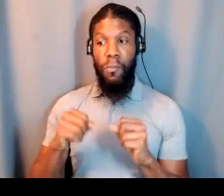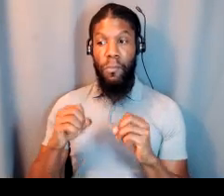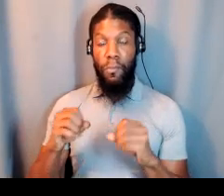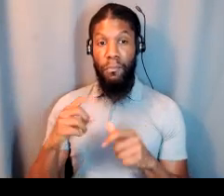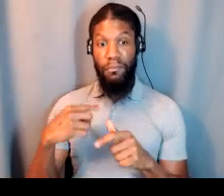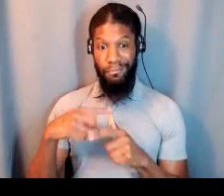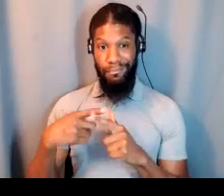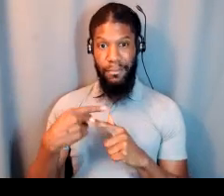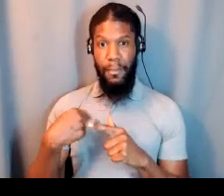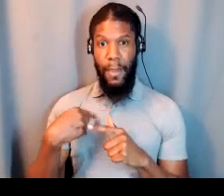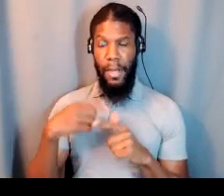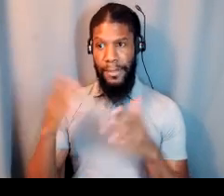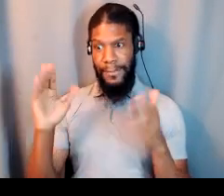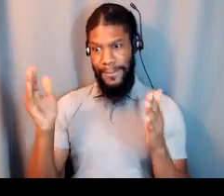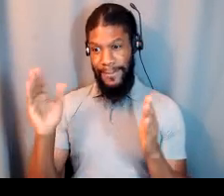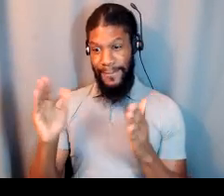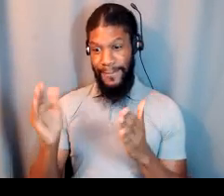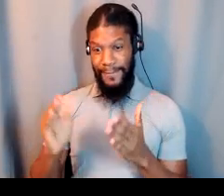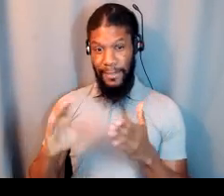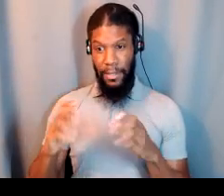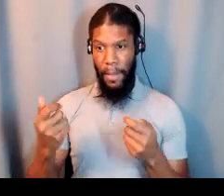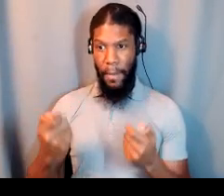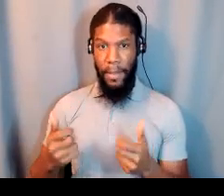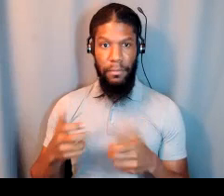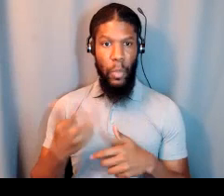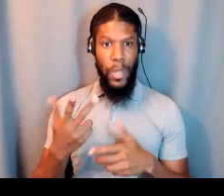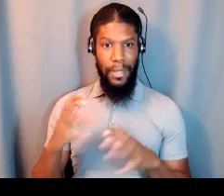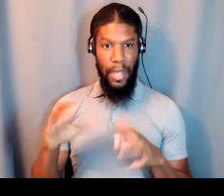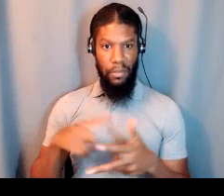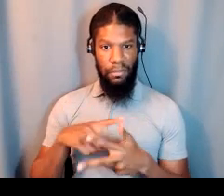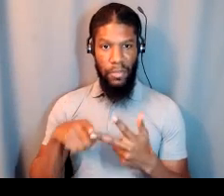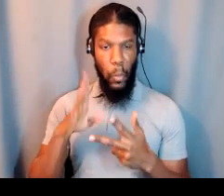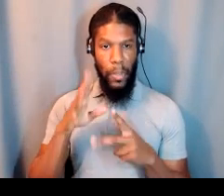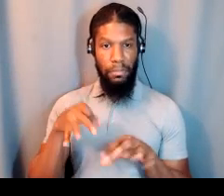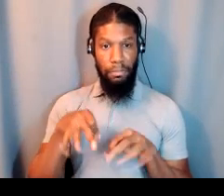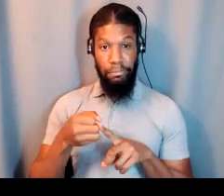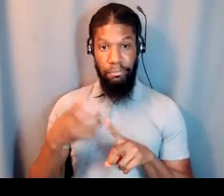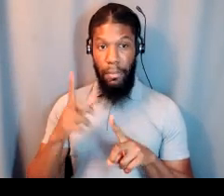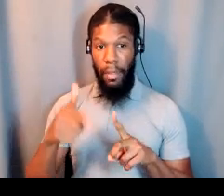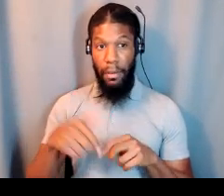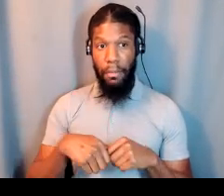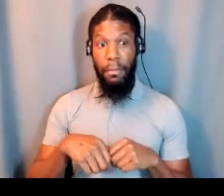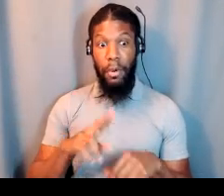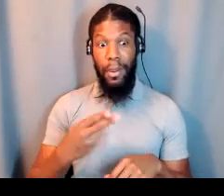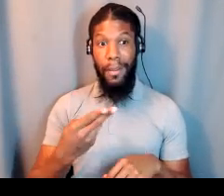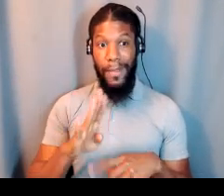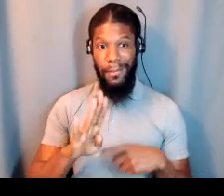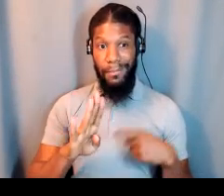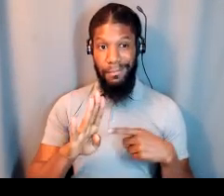these categories down to 3, and I ll discuss those in a moment. My original study conducted at UHV [University of Houston-Victoria] was only focused on features of the comments themselves,